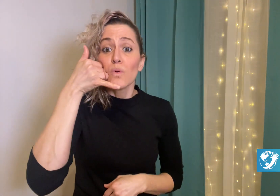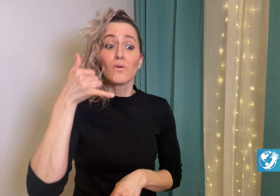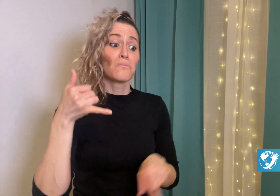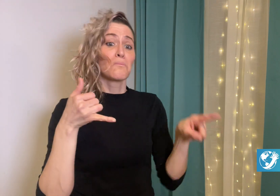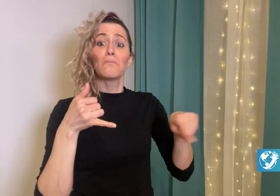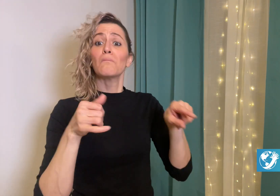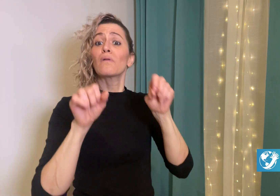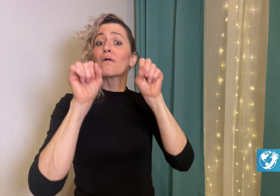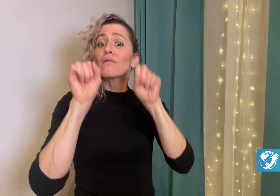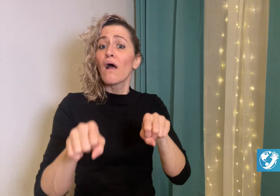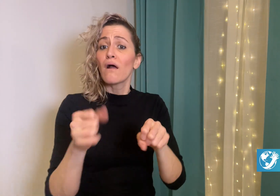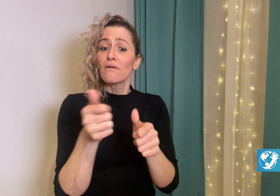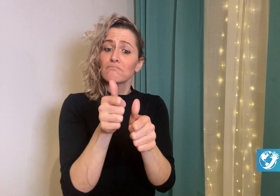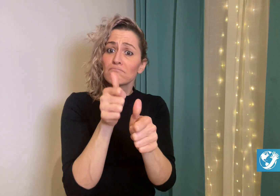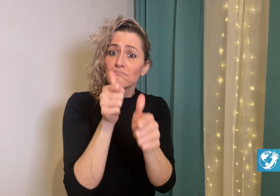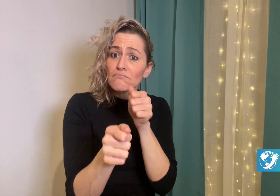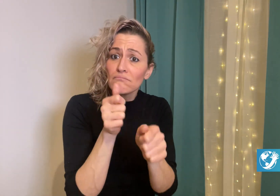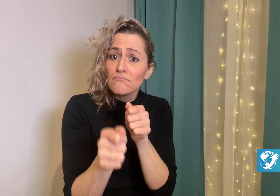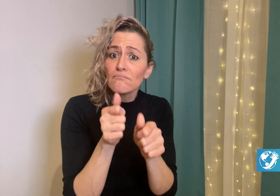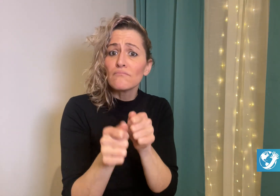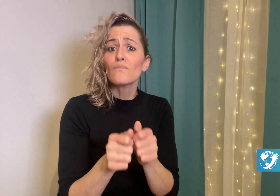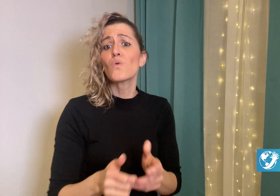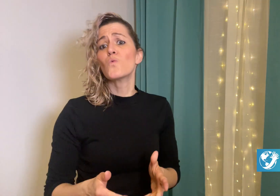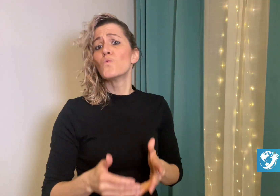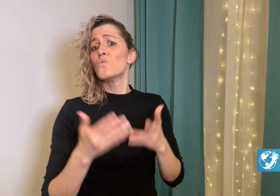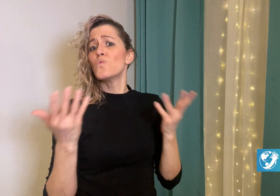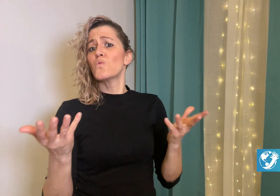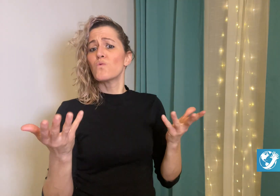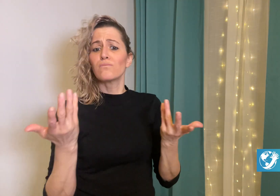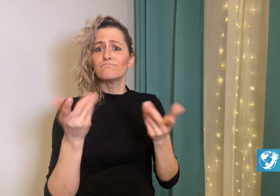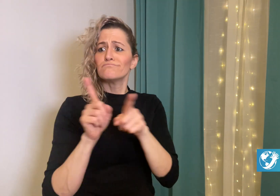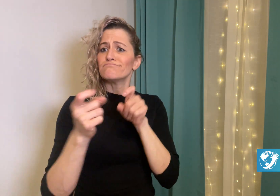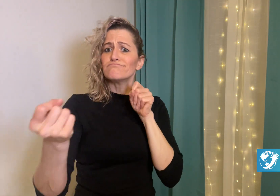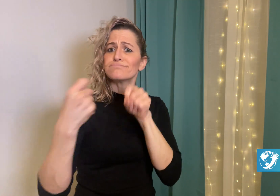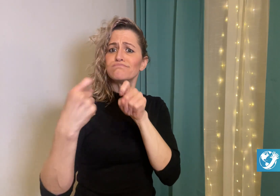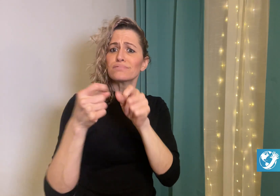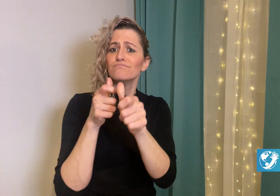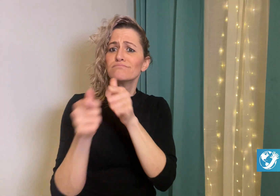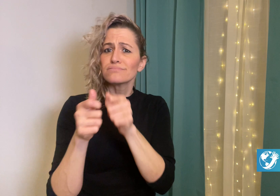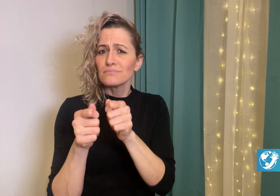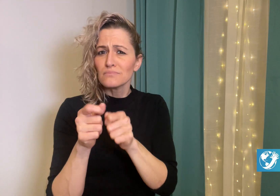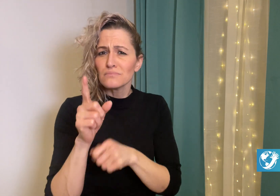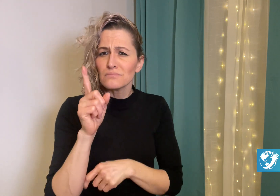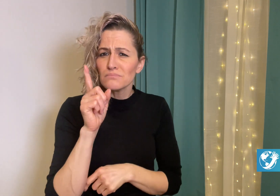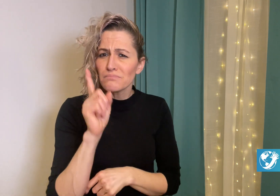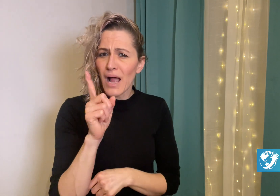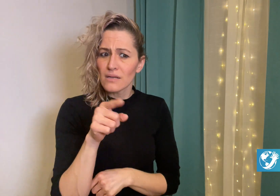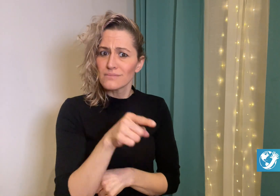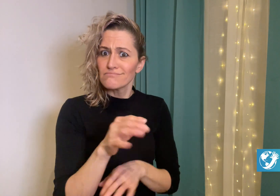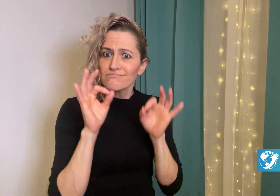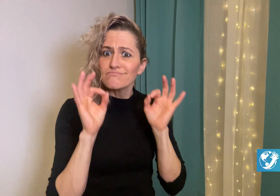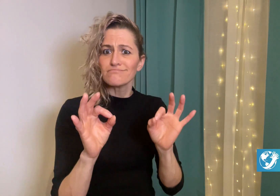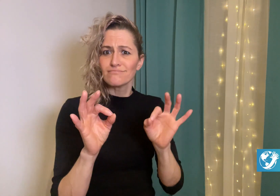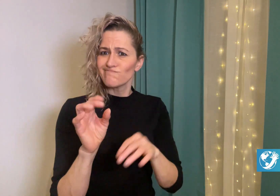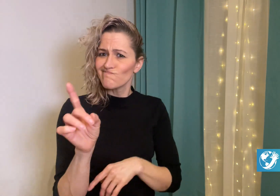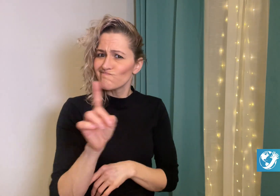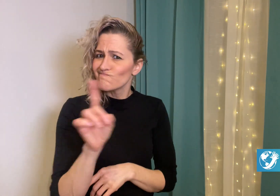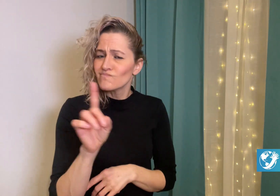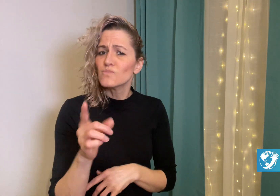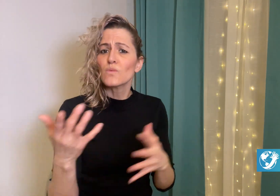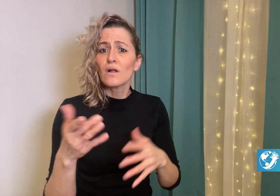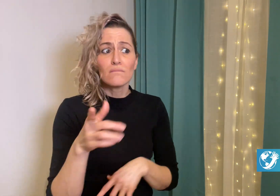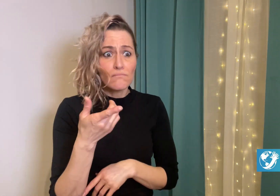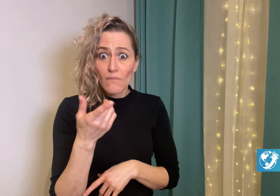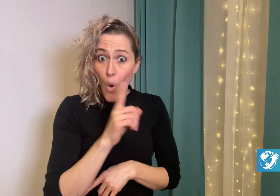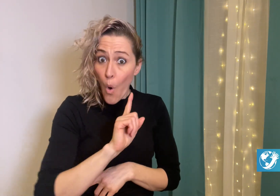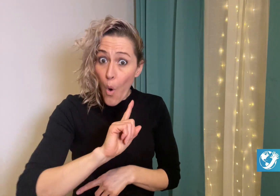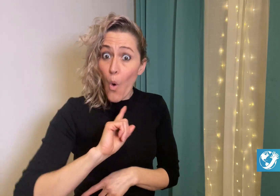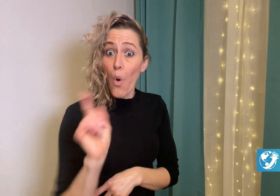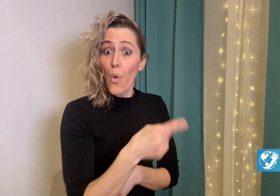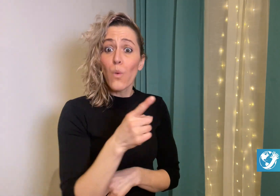a phone they can use to text others but this is not always